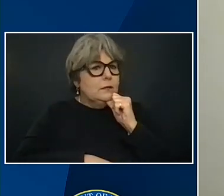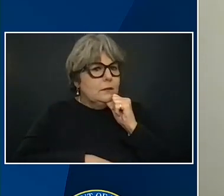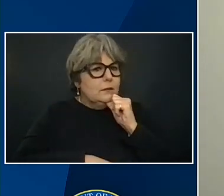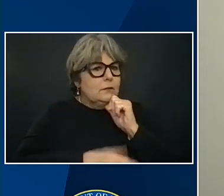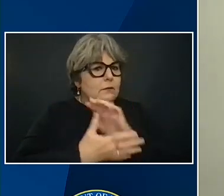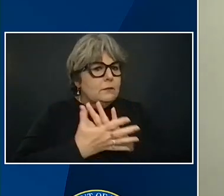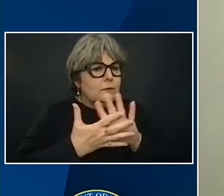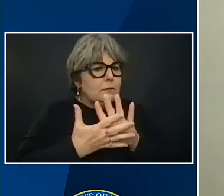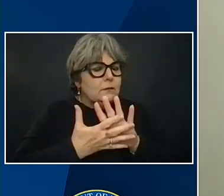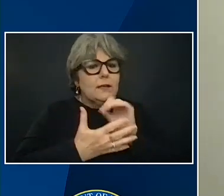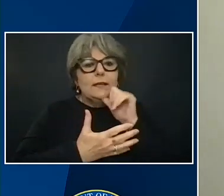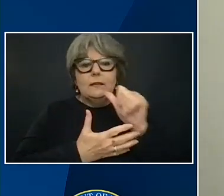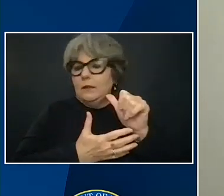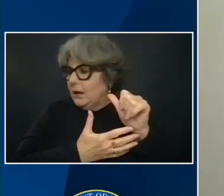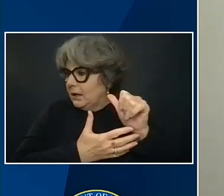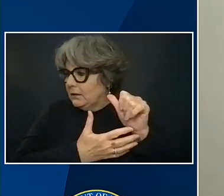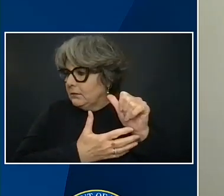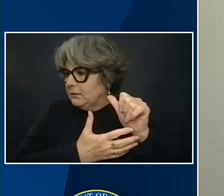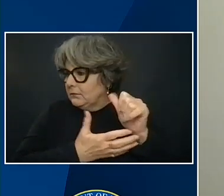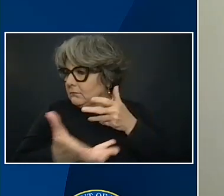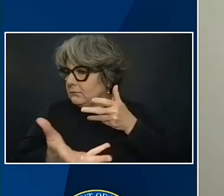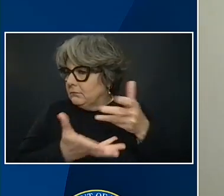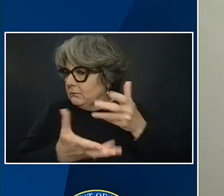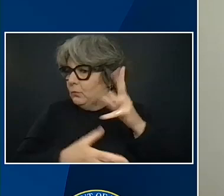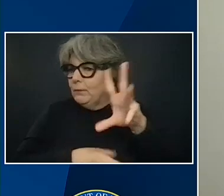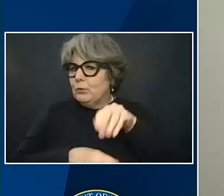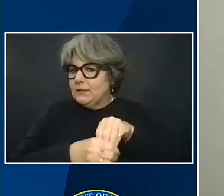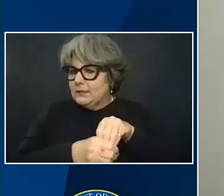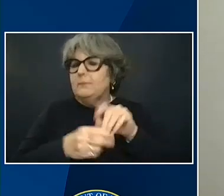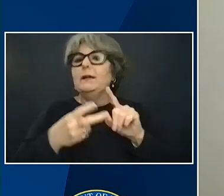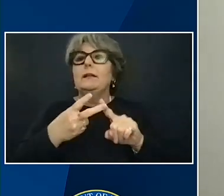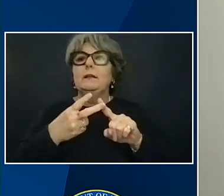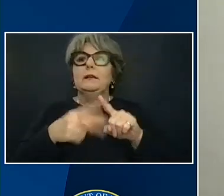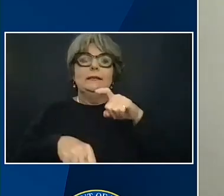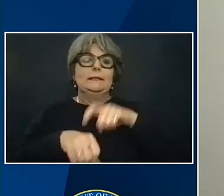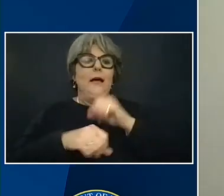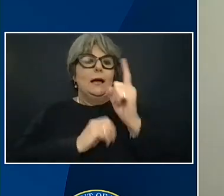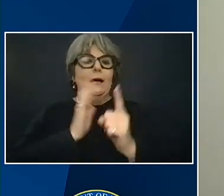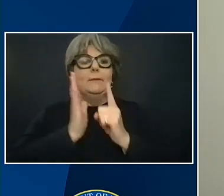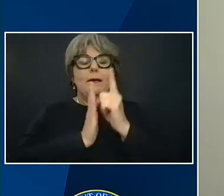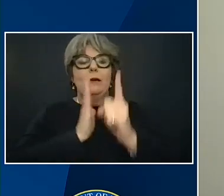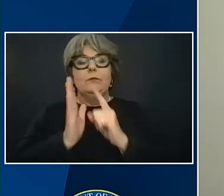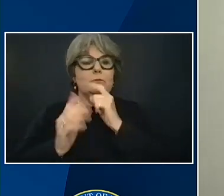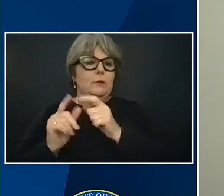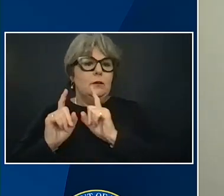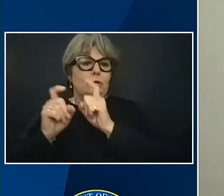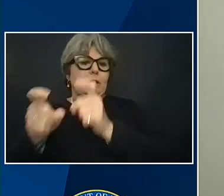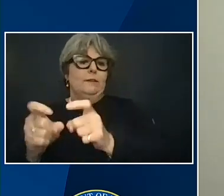not substantive interaction when participating. Clock hours are not awarded to our students until they demonstrate